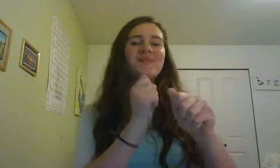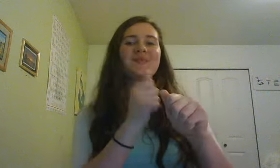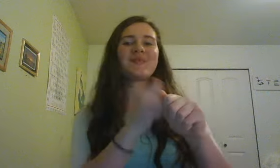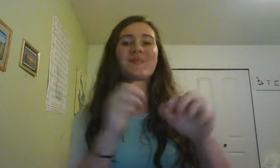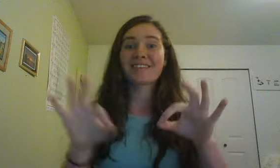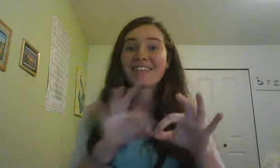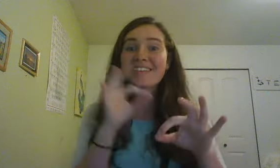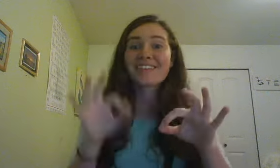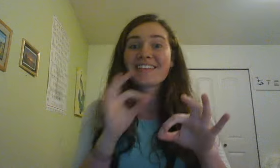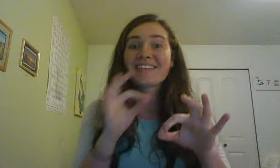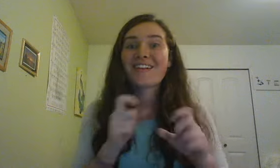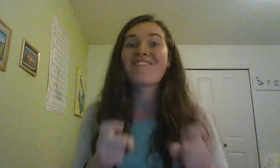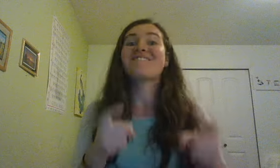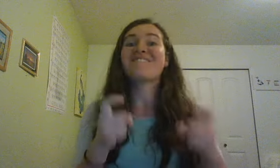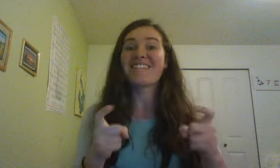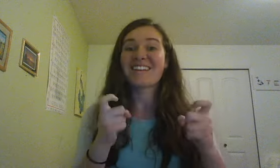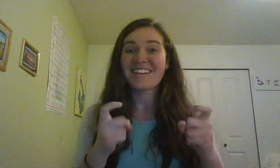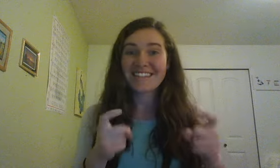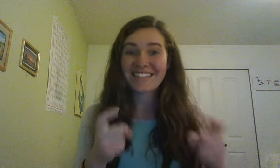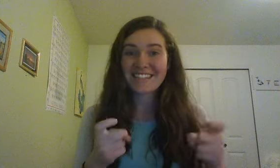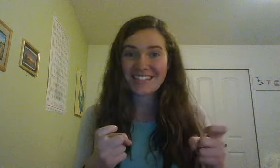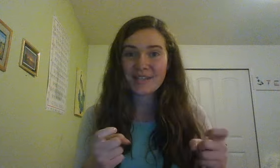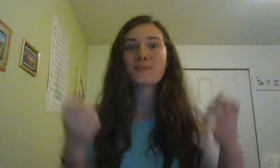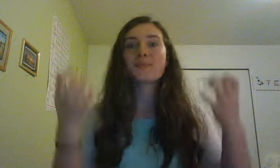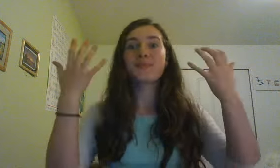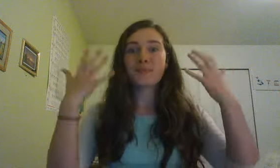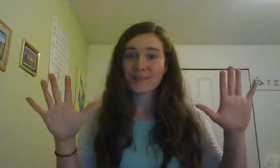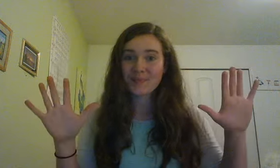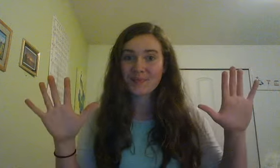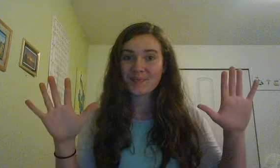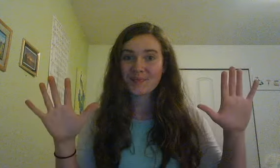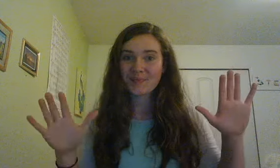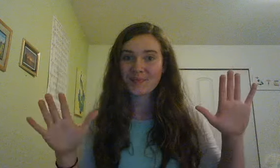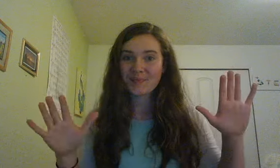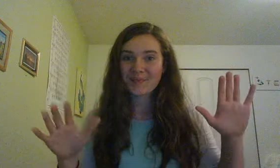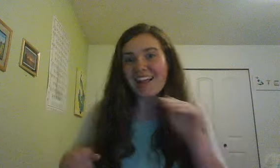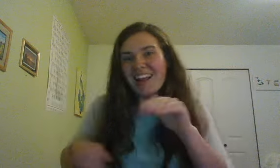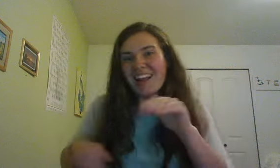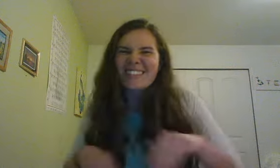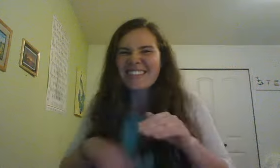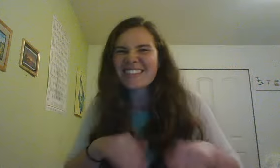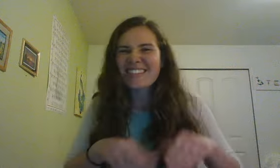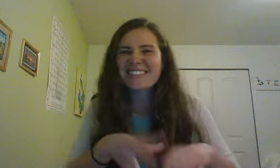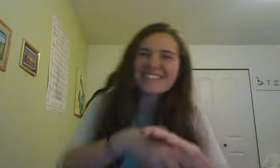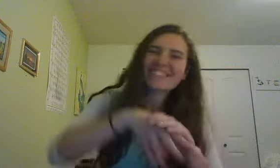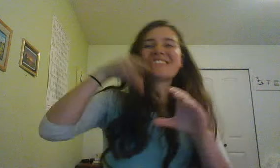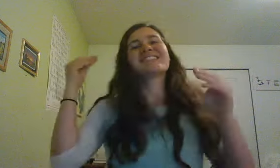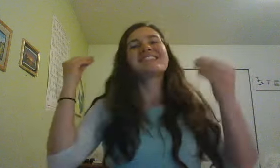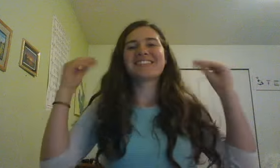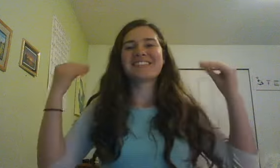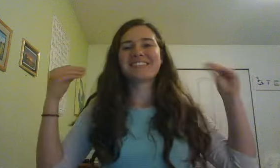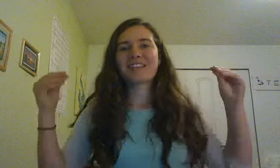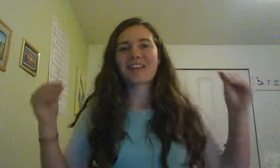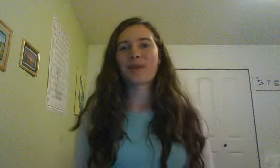They hammered and sewed very quickly. When they were finished, they scurried out of the store.